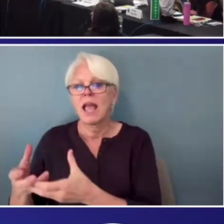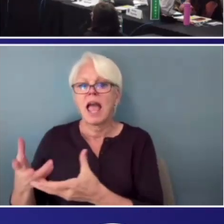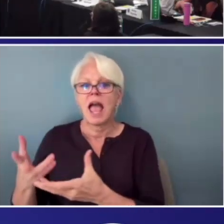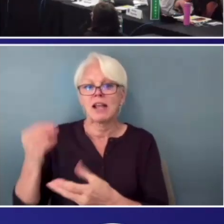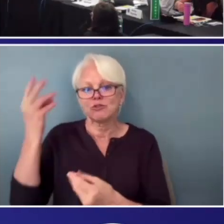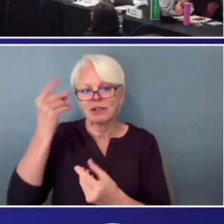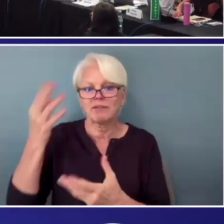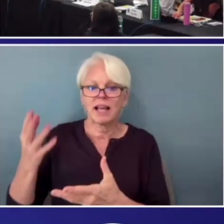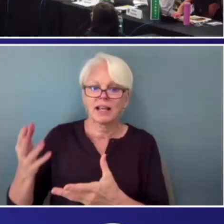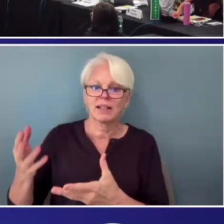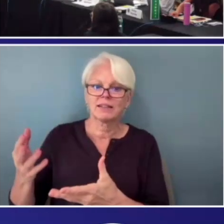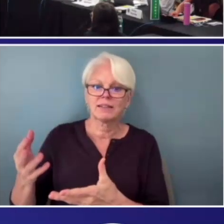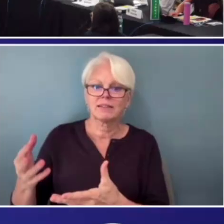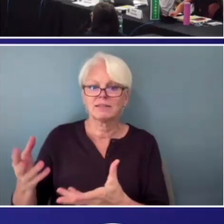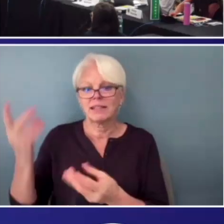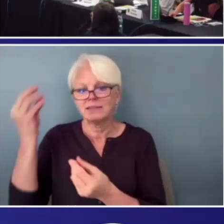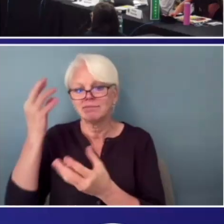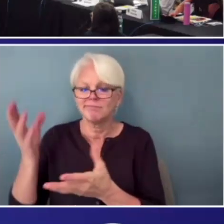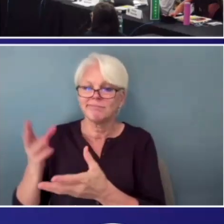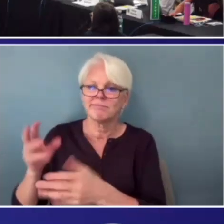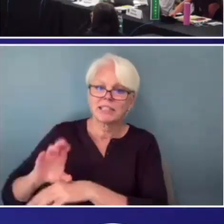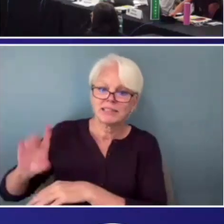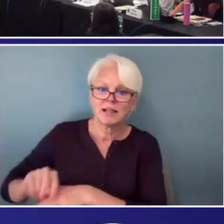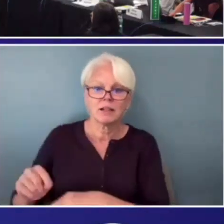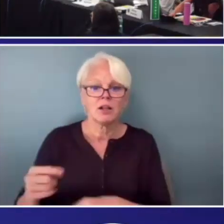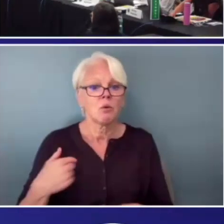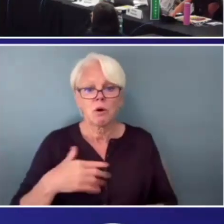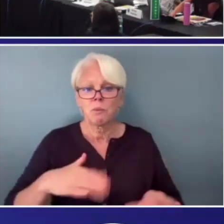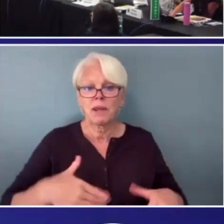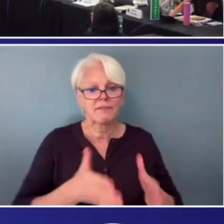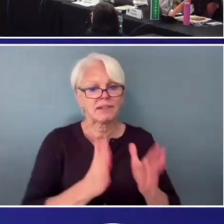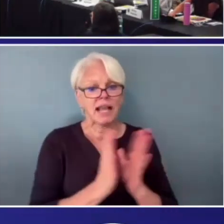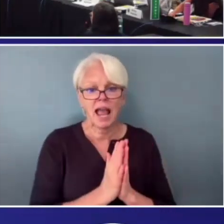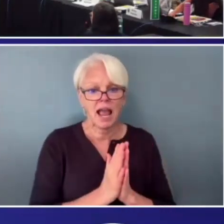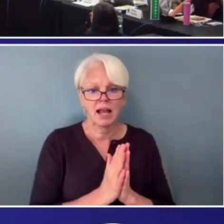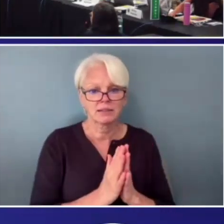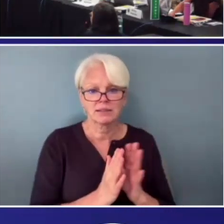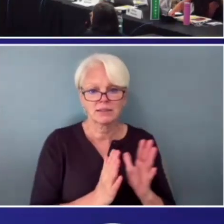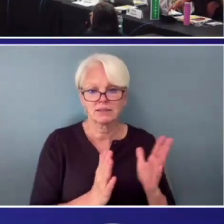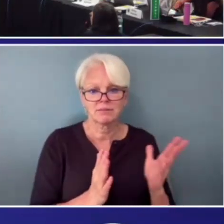on the record. I'm just letting you know. Timothy?